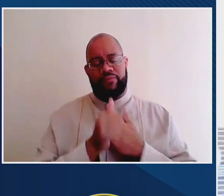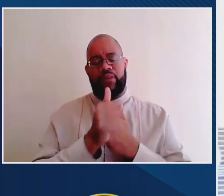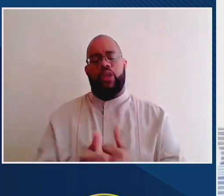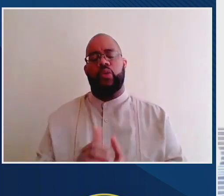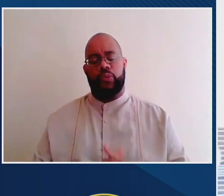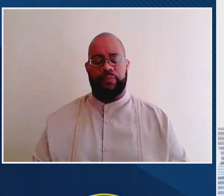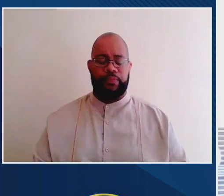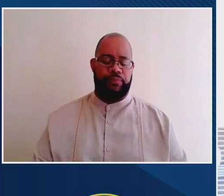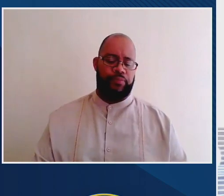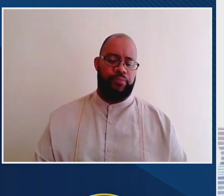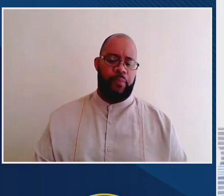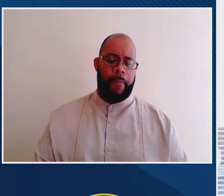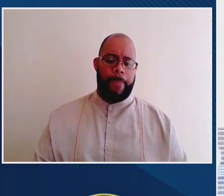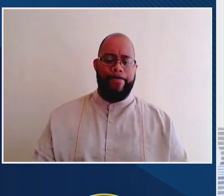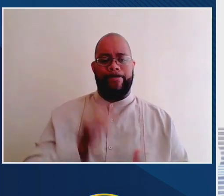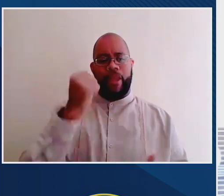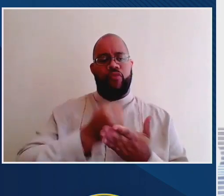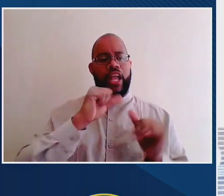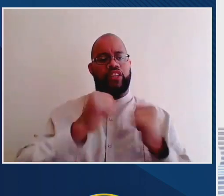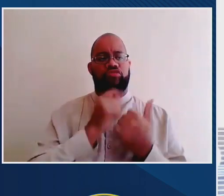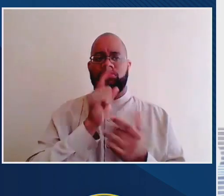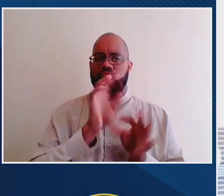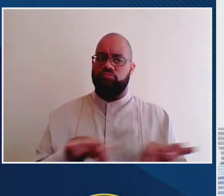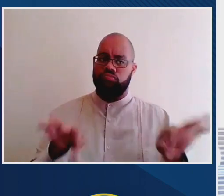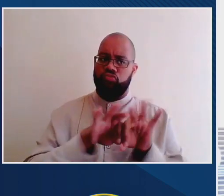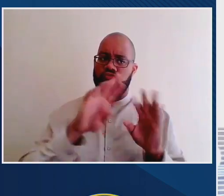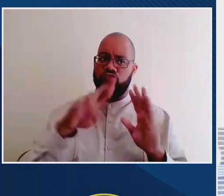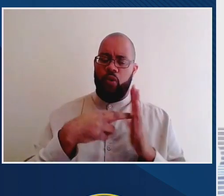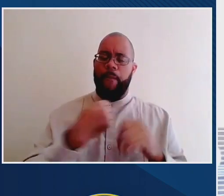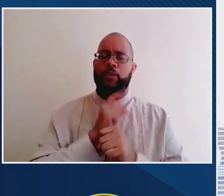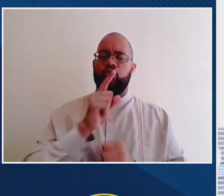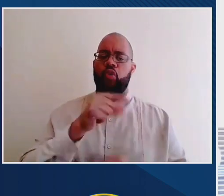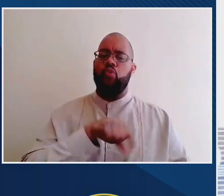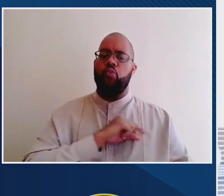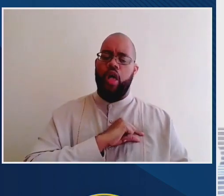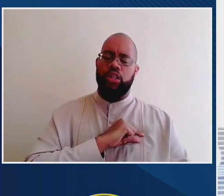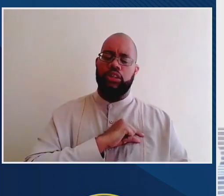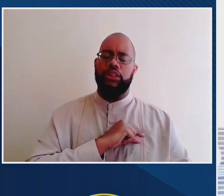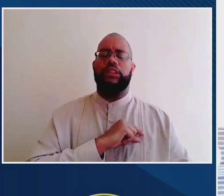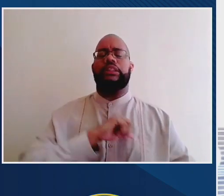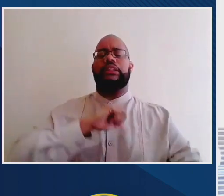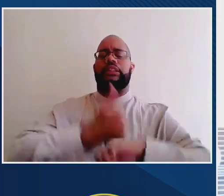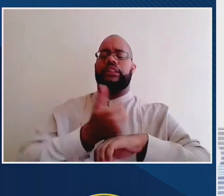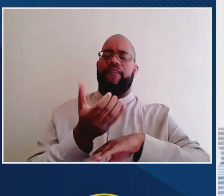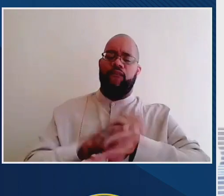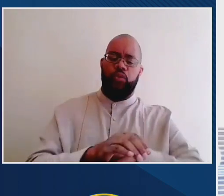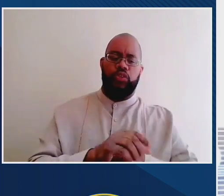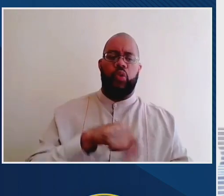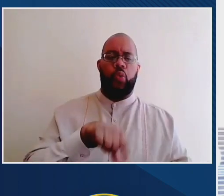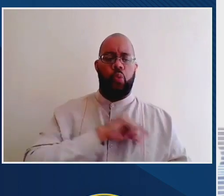Accrediting agencies play a vital role in ensuring quality, setting and enforcing quality standards, and promoting